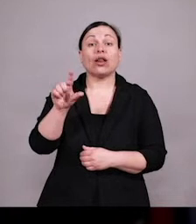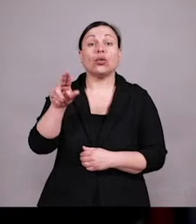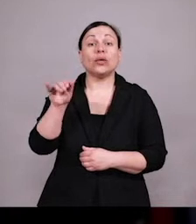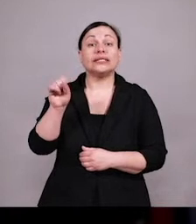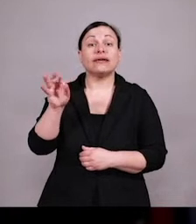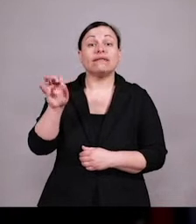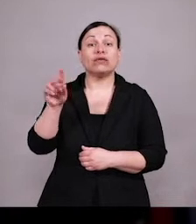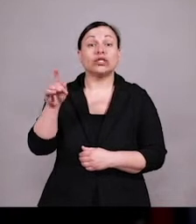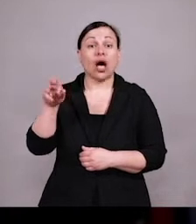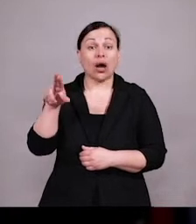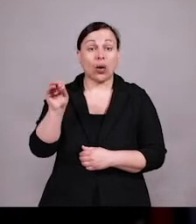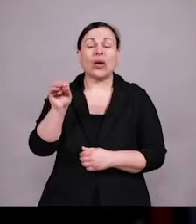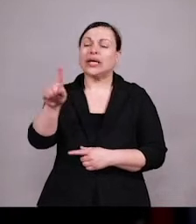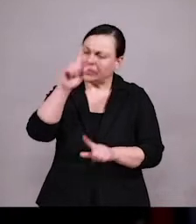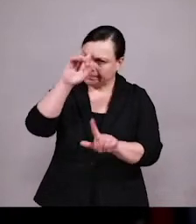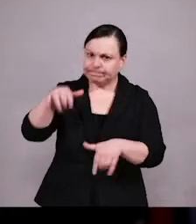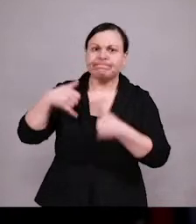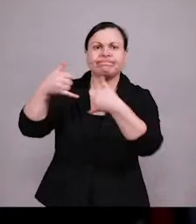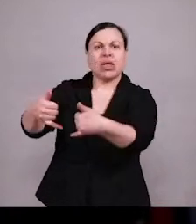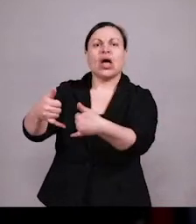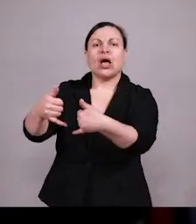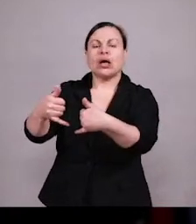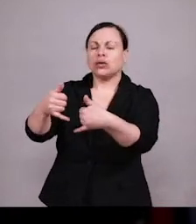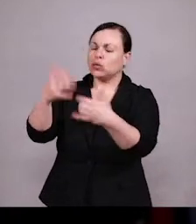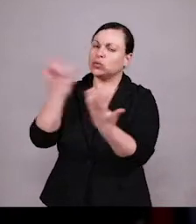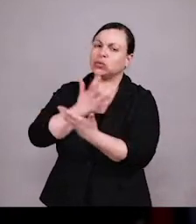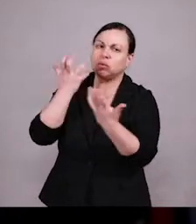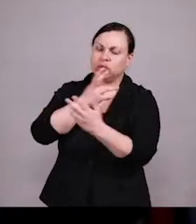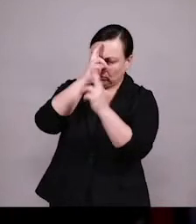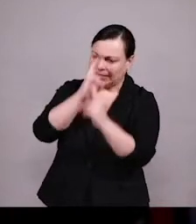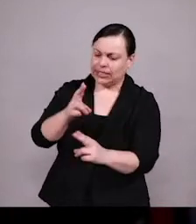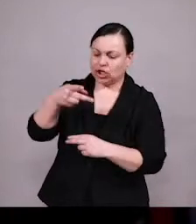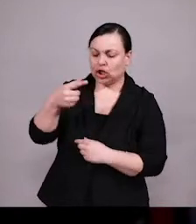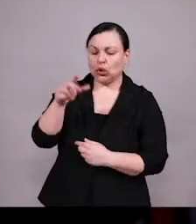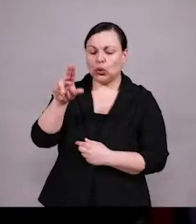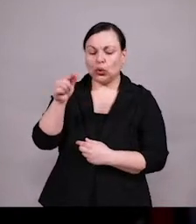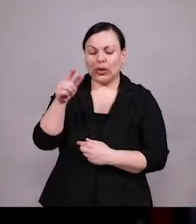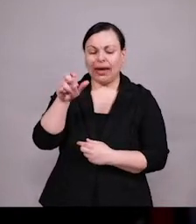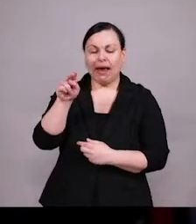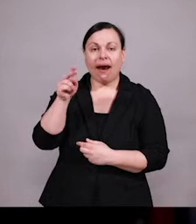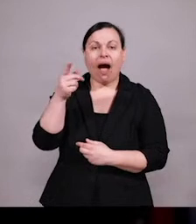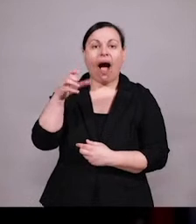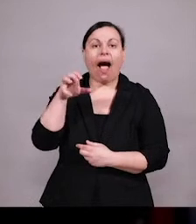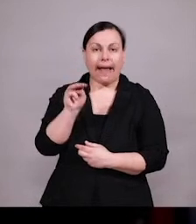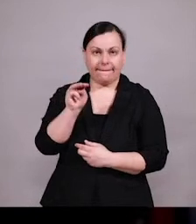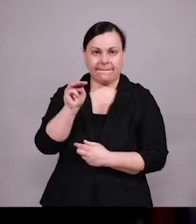awarded a prestigious guggenheim fellowship for exceptional creative ability in the arts one of